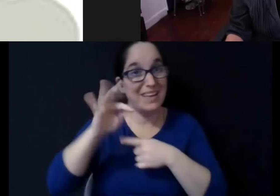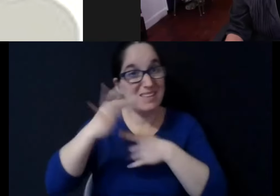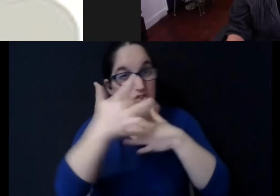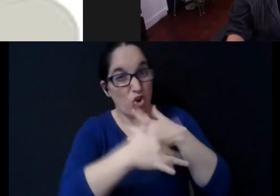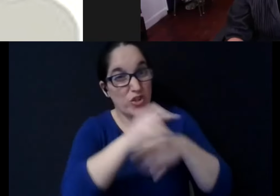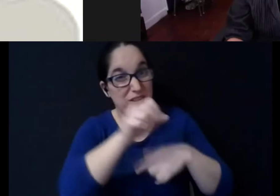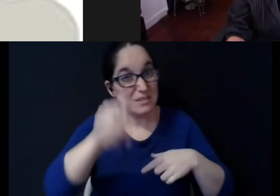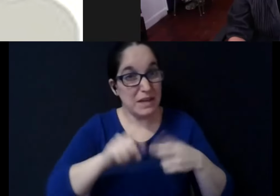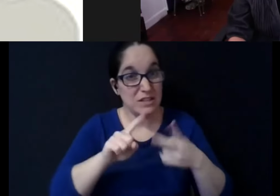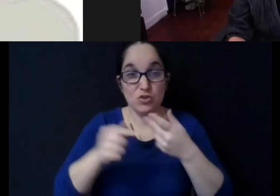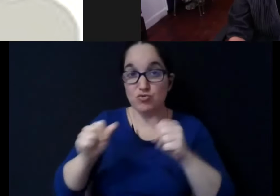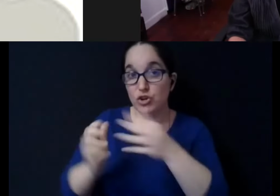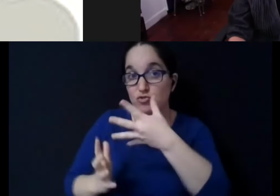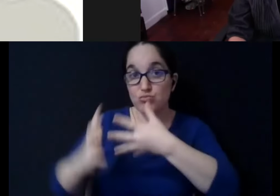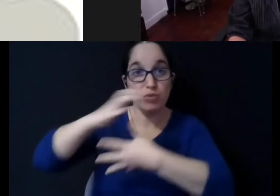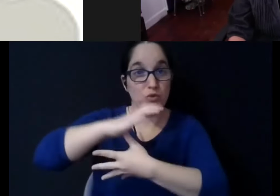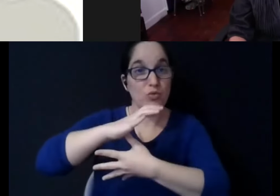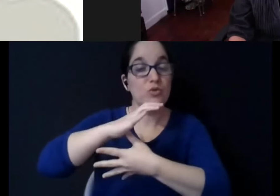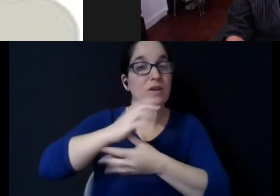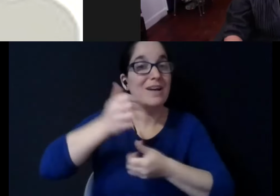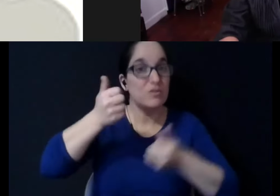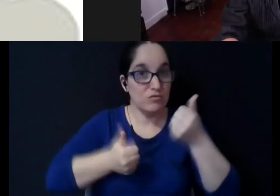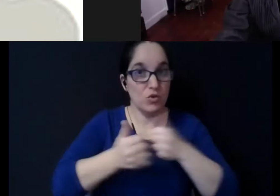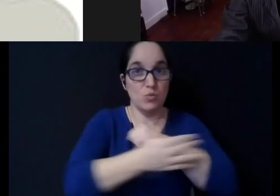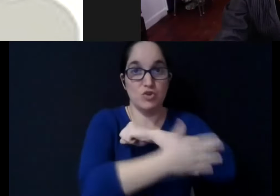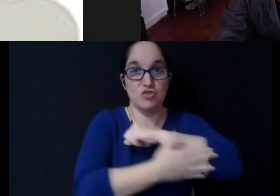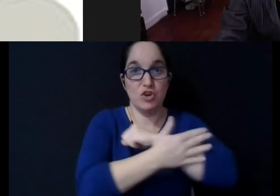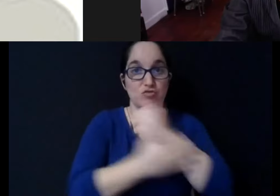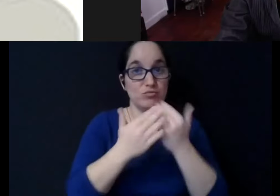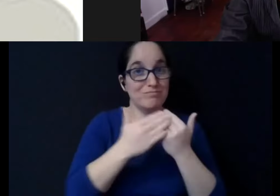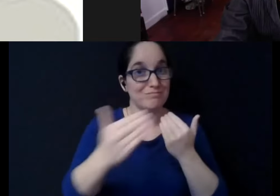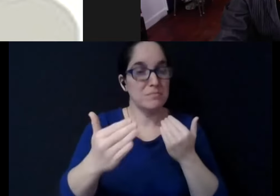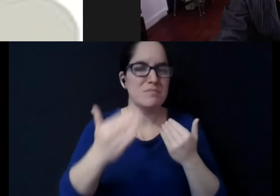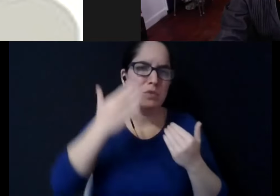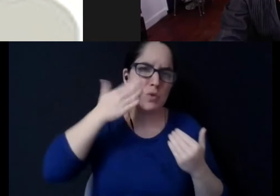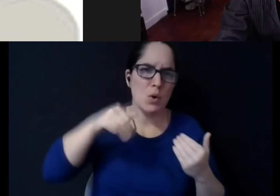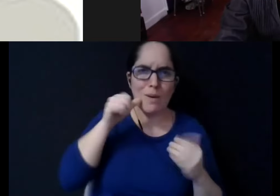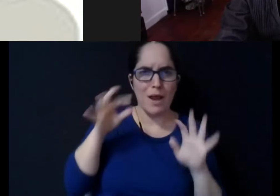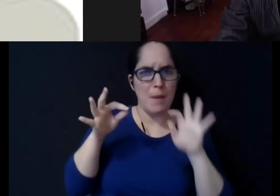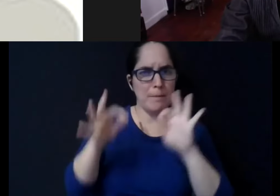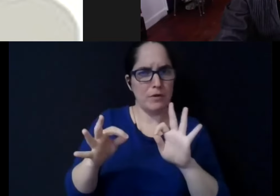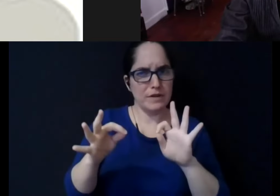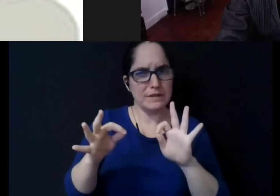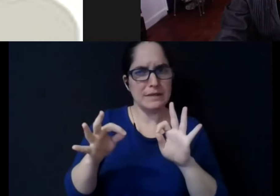prioritize the people from there so it is not perfect, but this deep collaboration with the